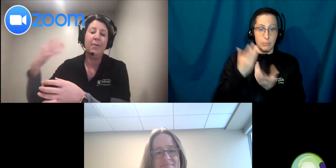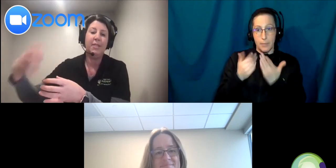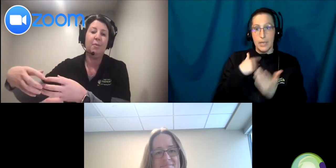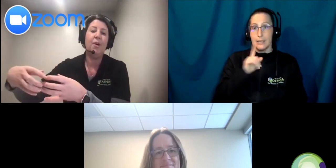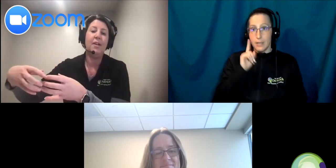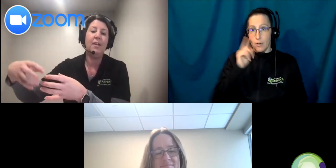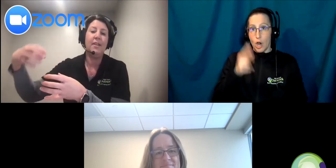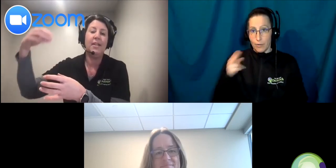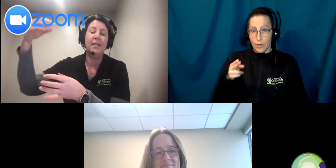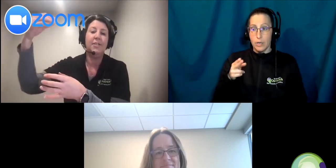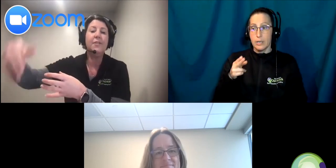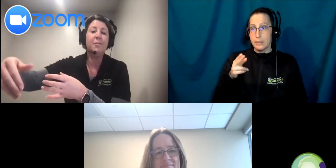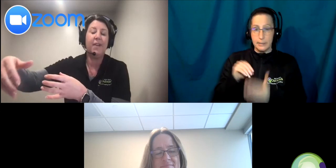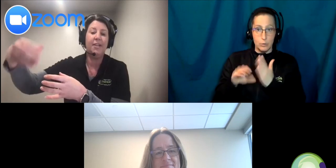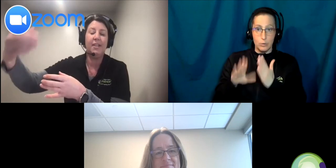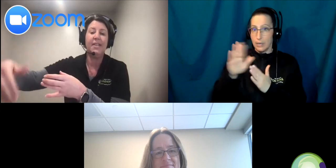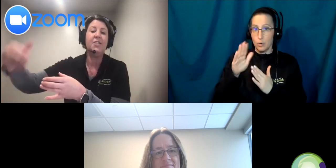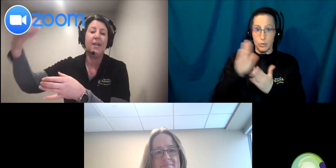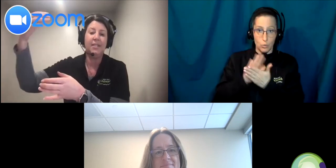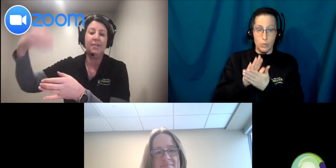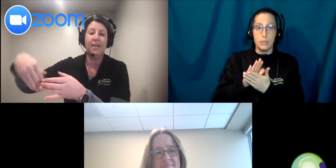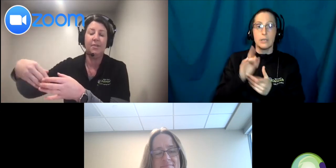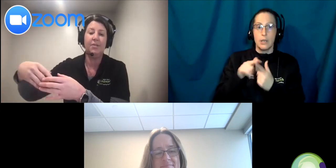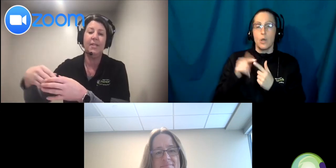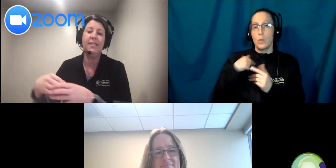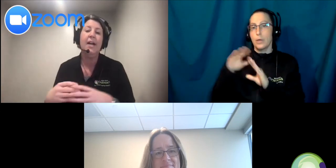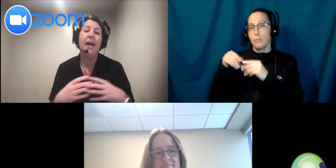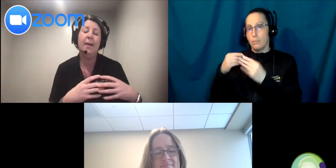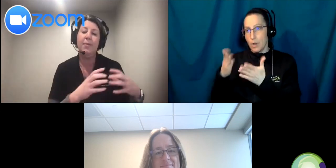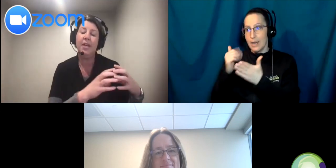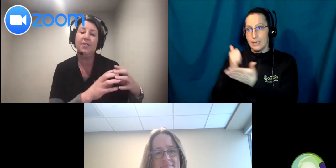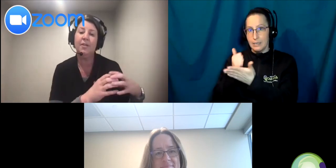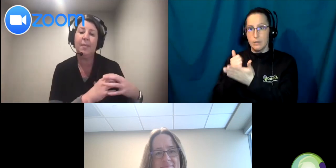support the service providers in the districts serving those students. And we also collaborate